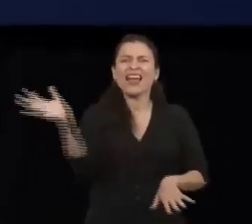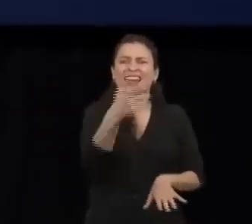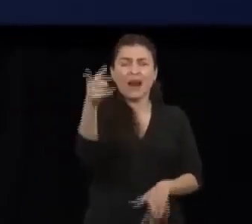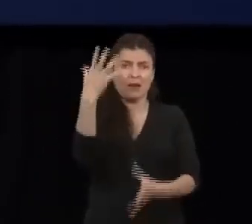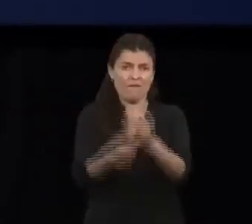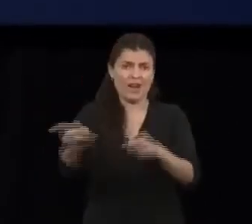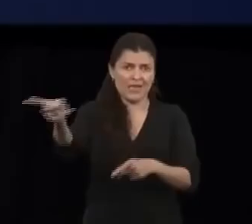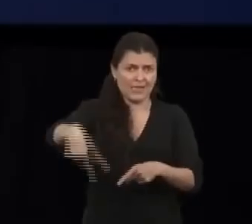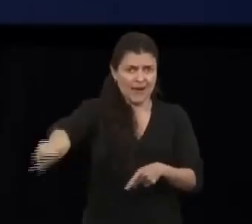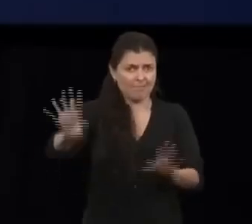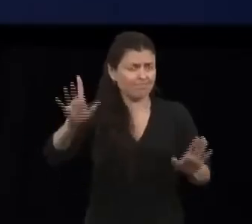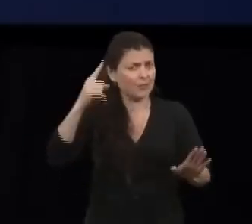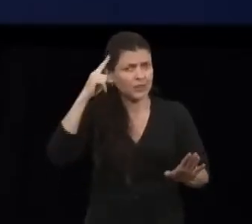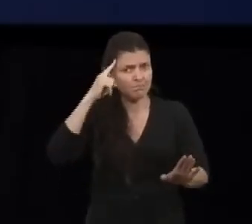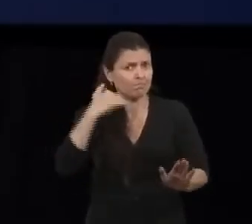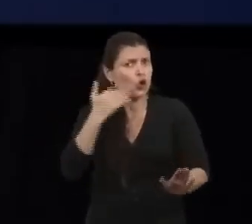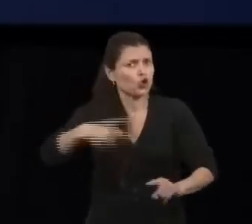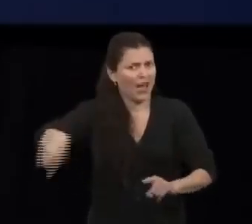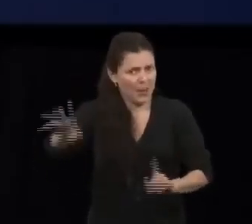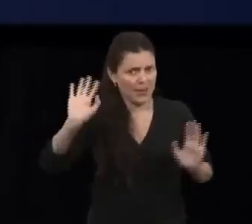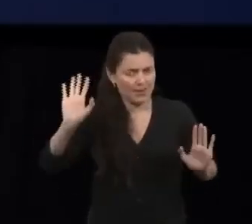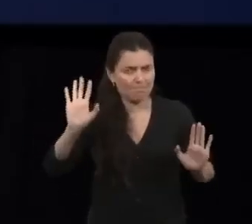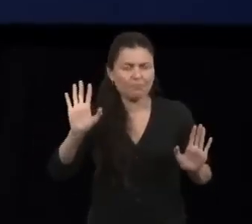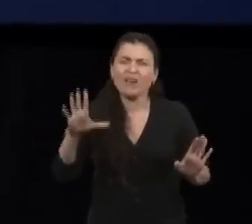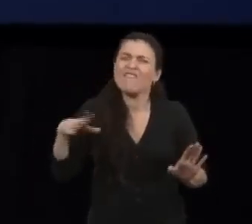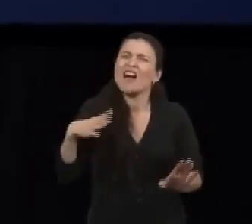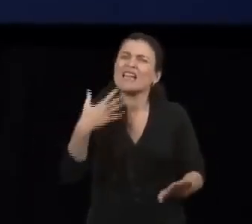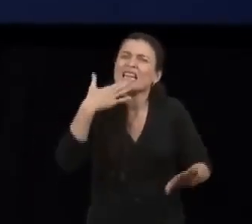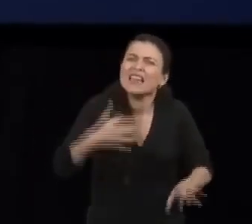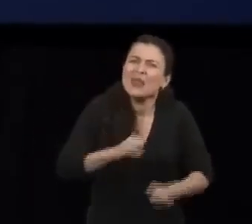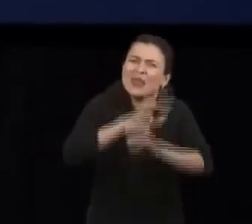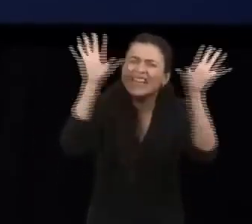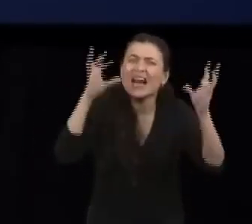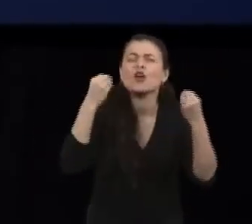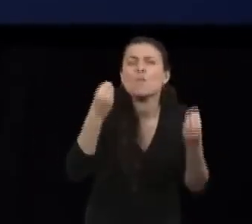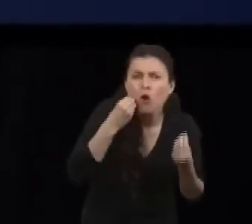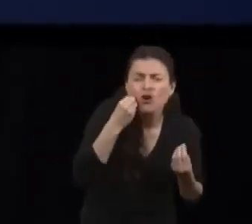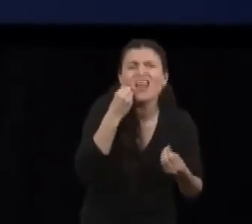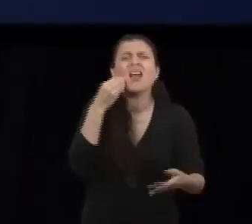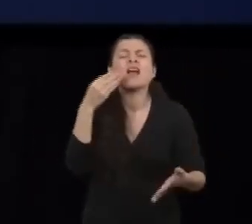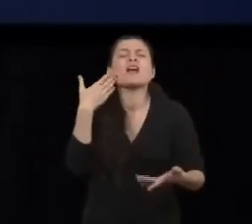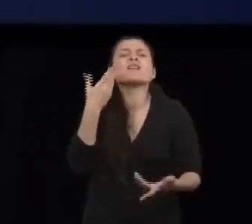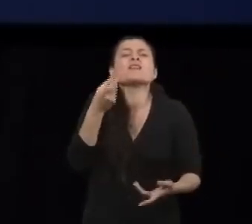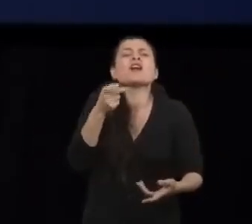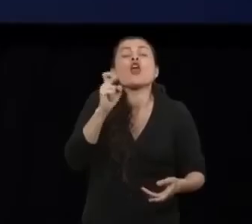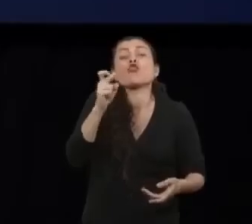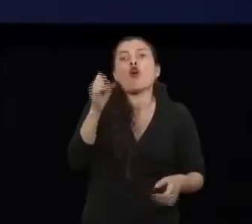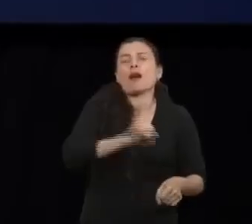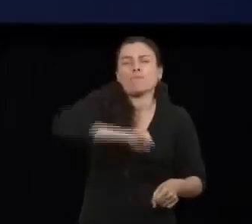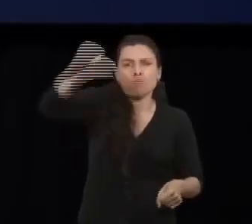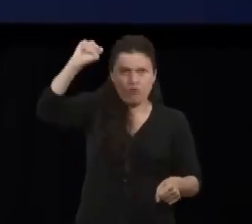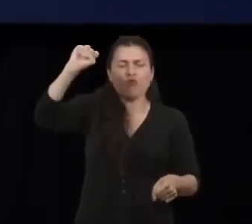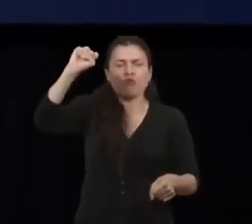why, let's say, sometimes devaluation generates inflation and why sometimes it does not.